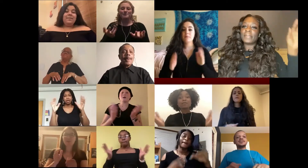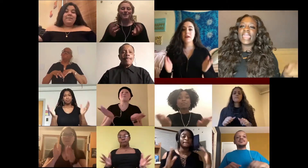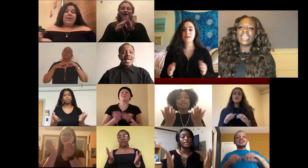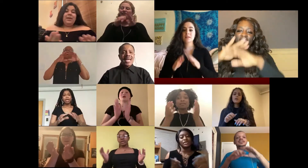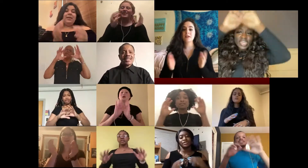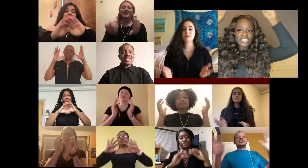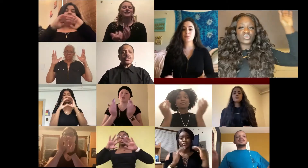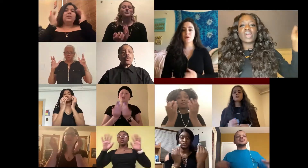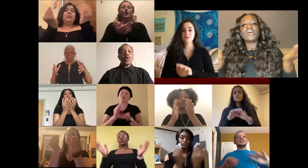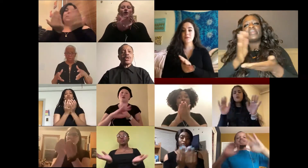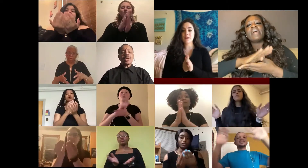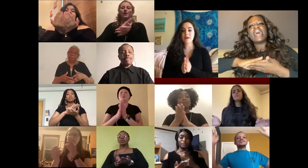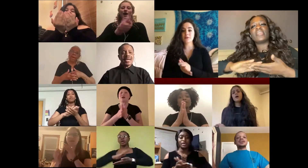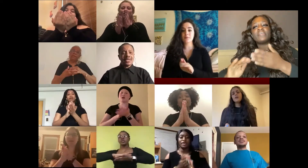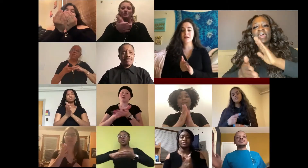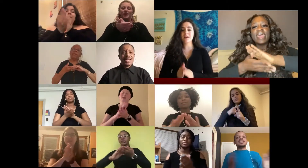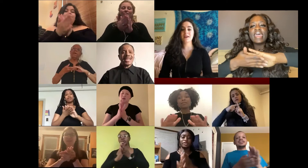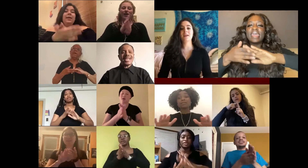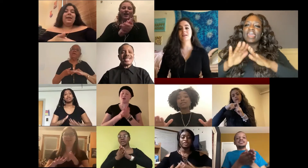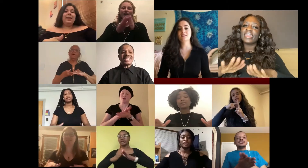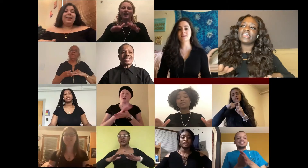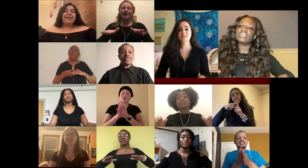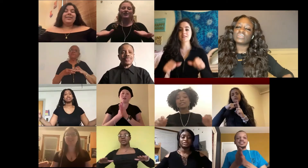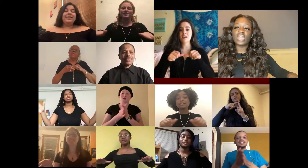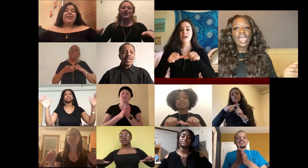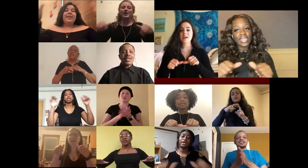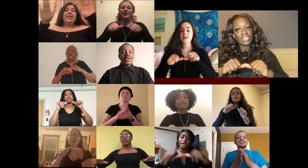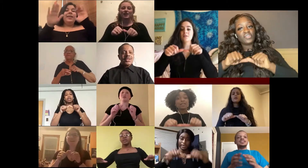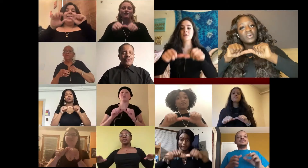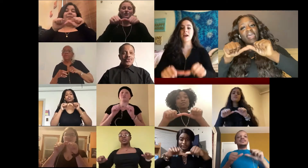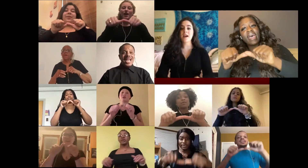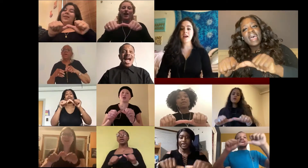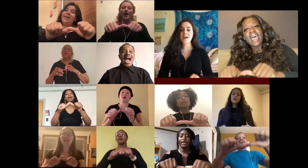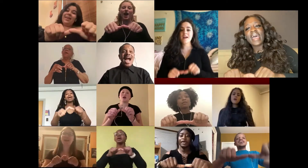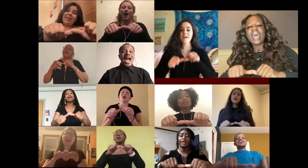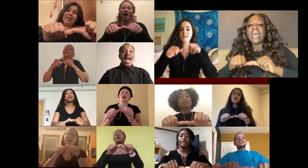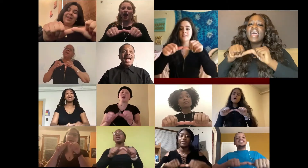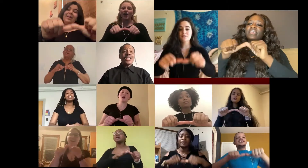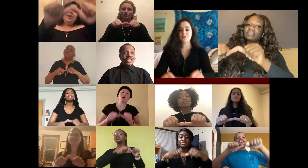Make this world a better place If you can